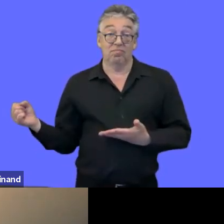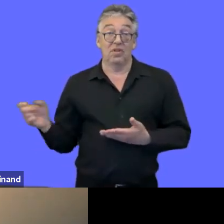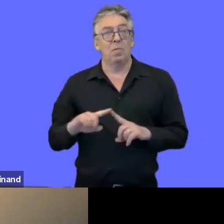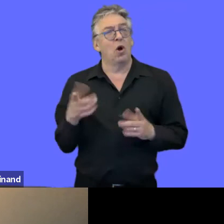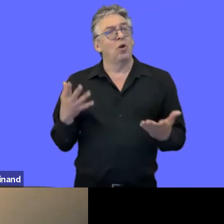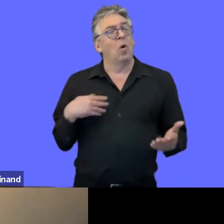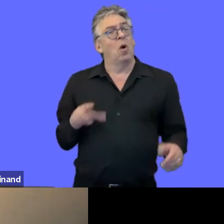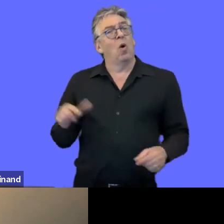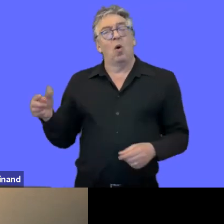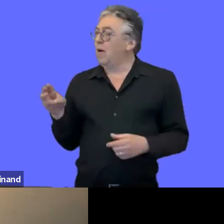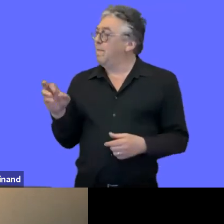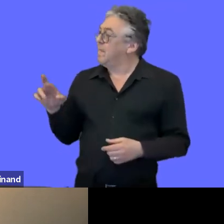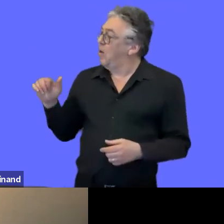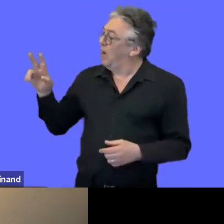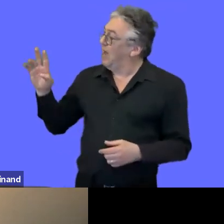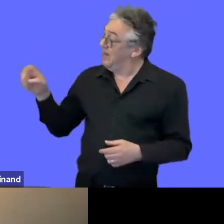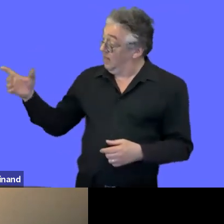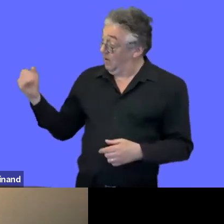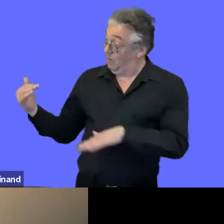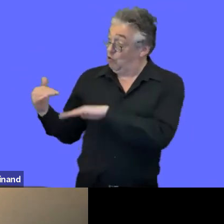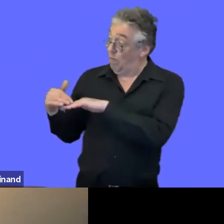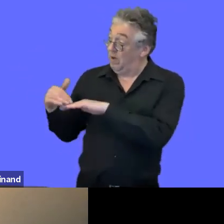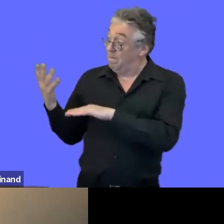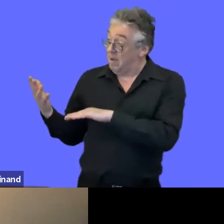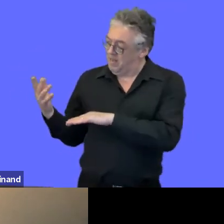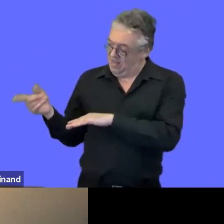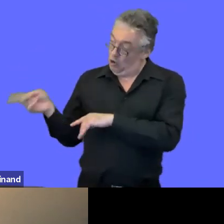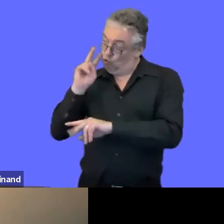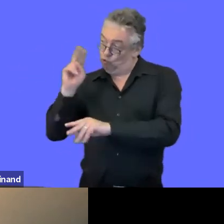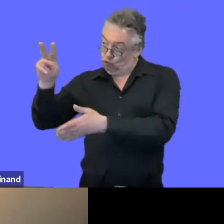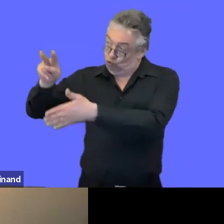to know perhaps some comments that people shared in the chat, Marine?